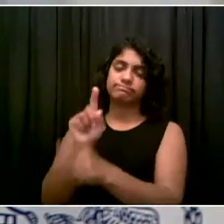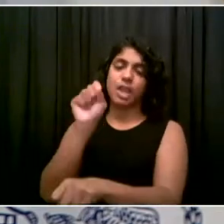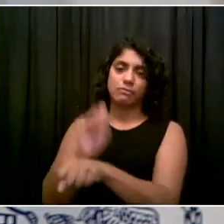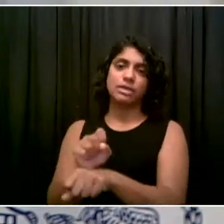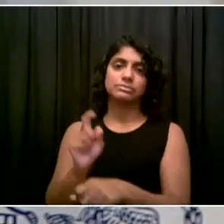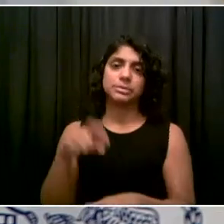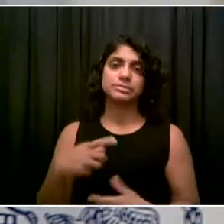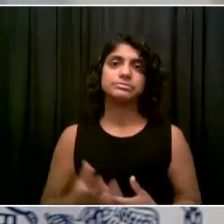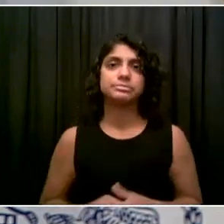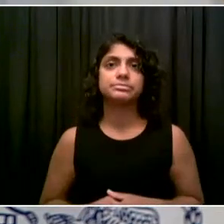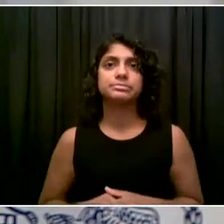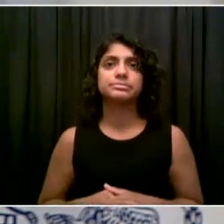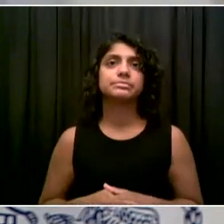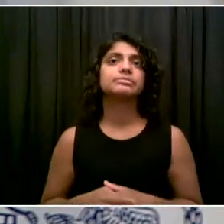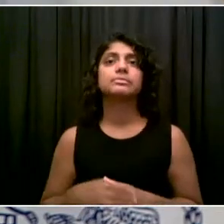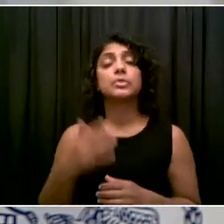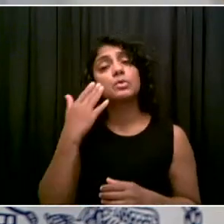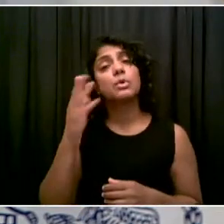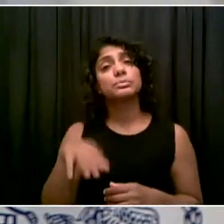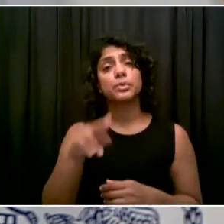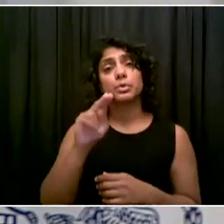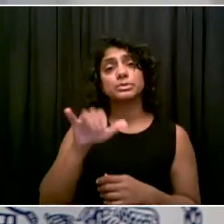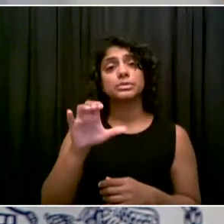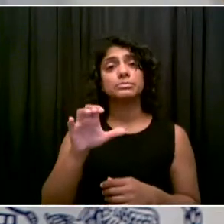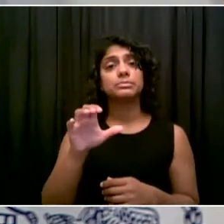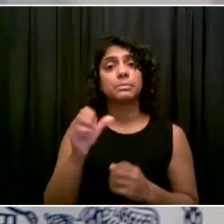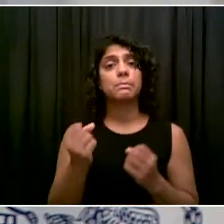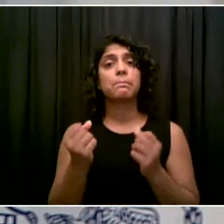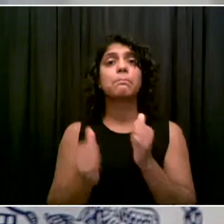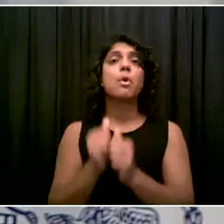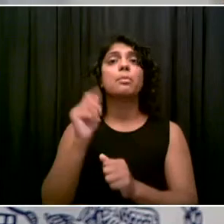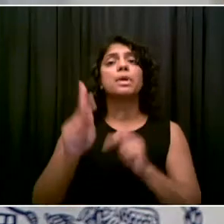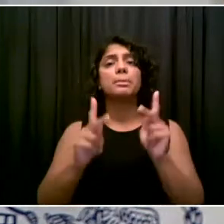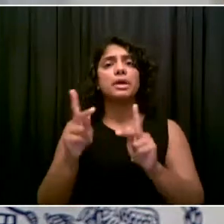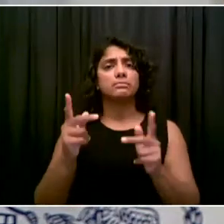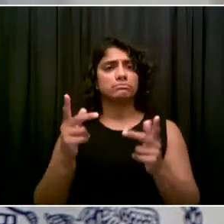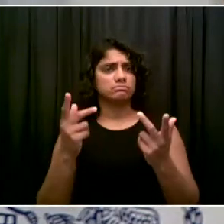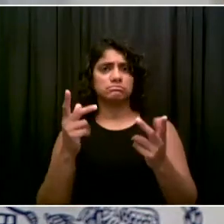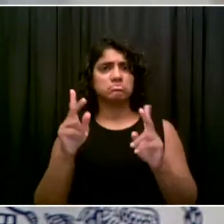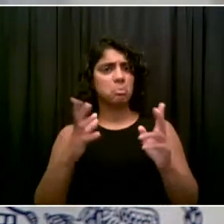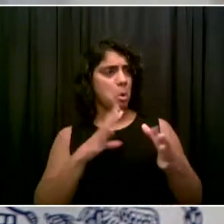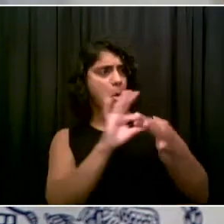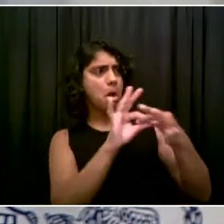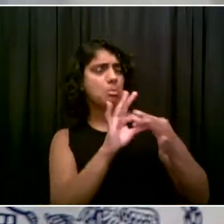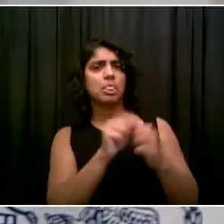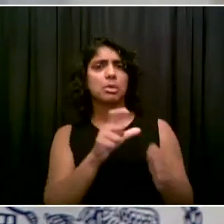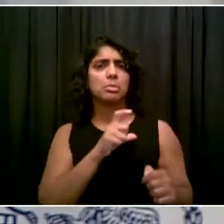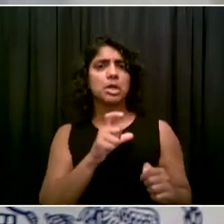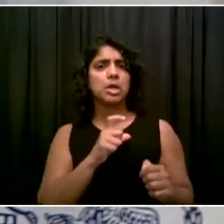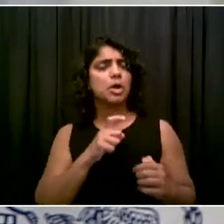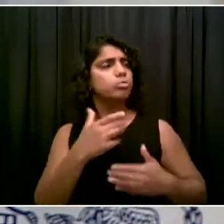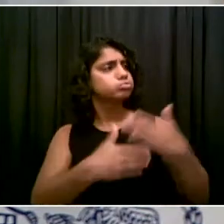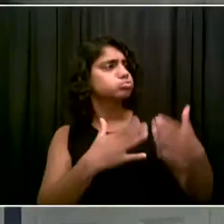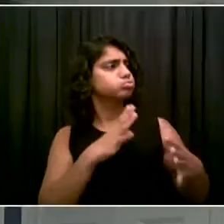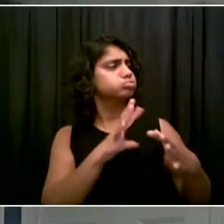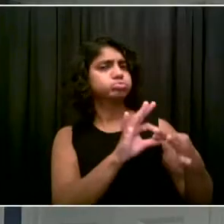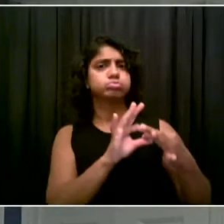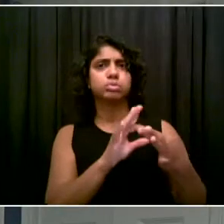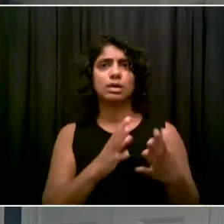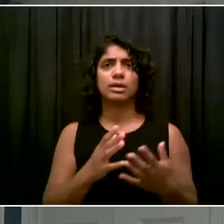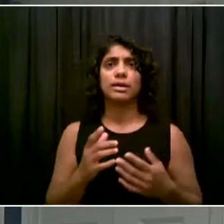OFFICER.